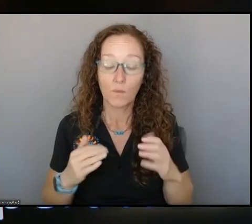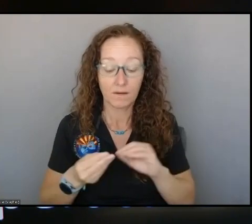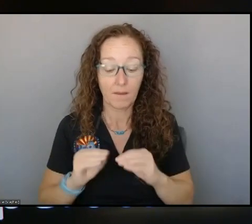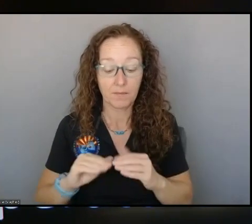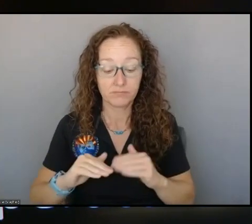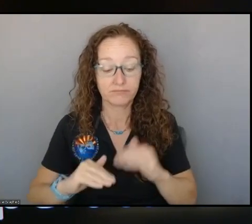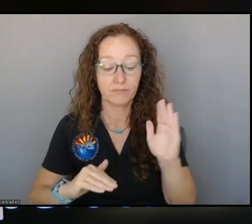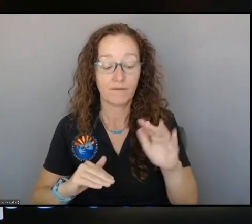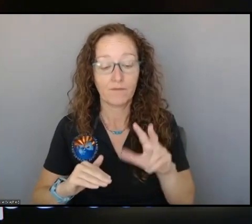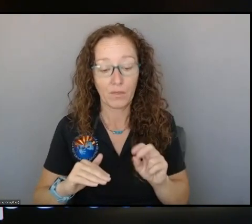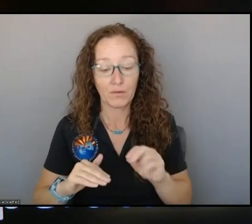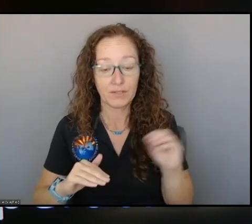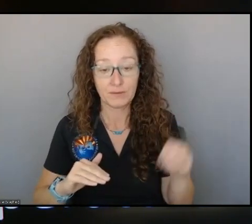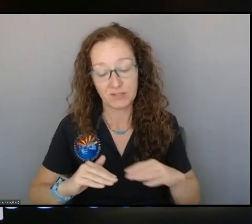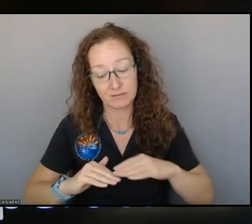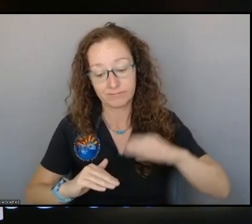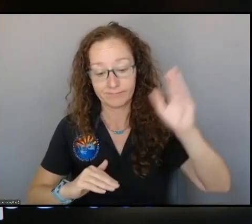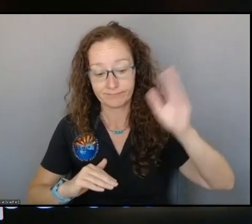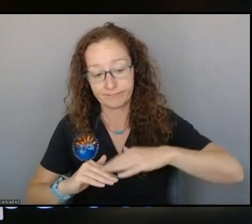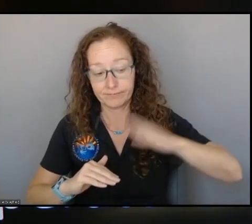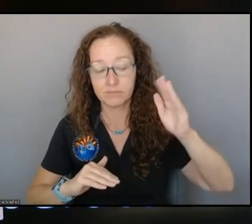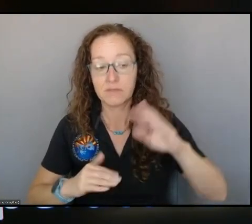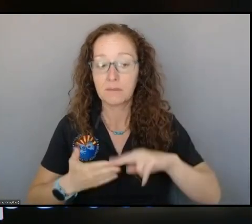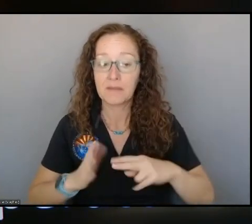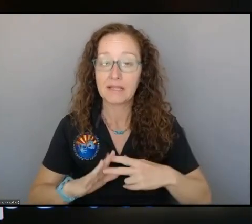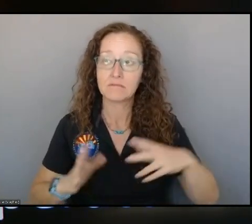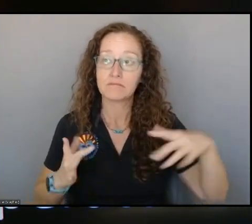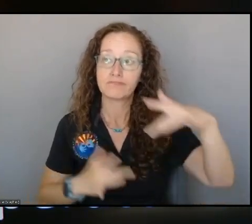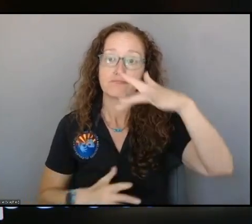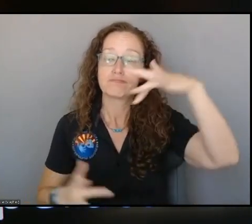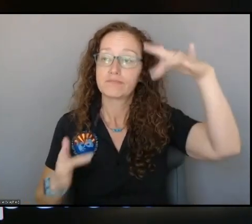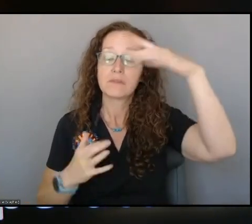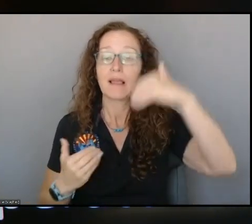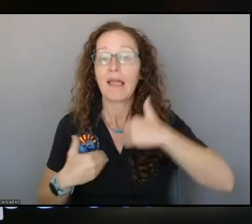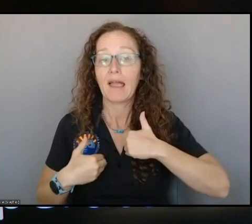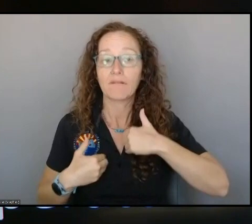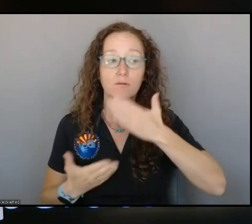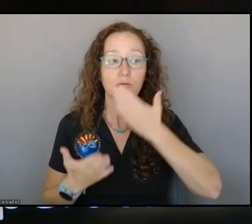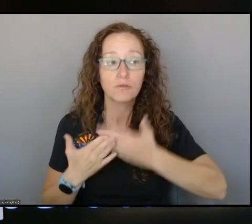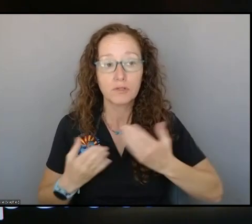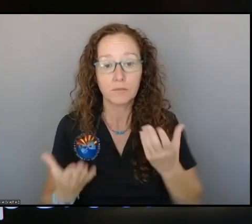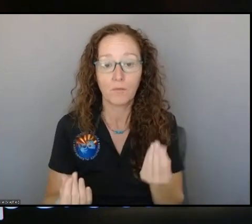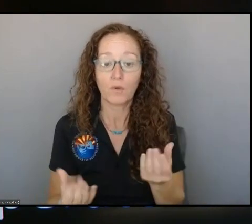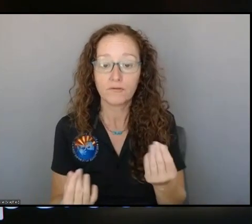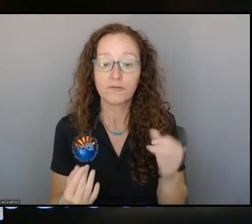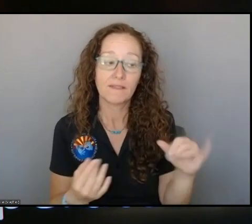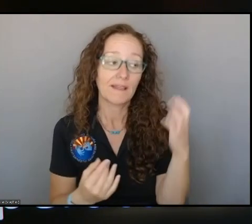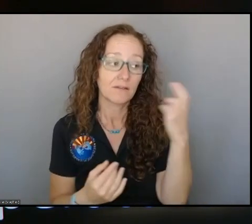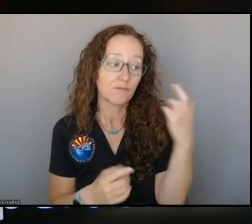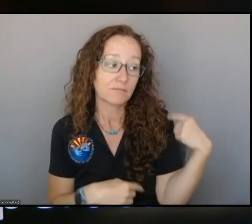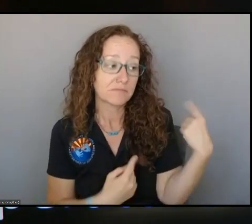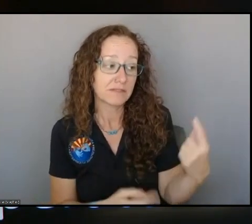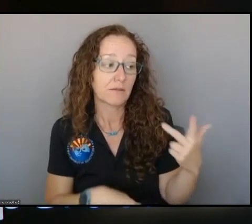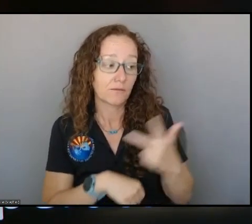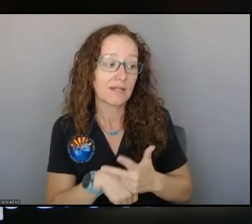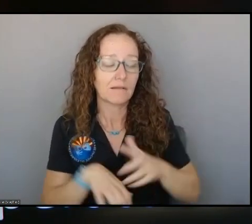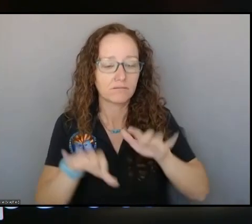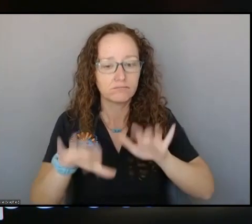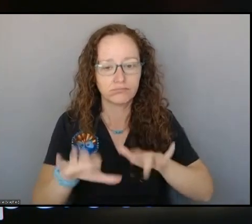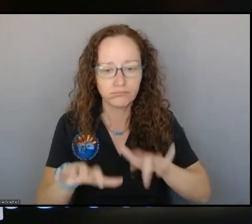amount of moisture in the atmosphere. And that's why we were seeing those showers and thunderstorms in the vicinity of the fire the last three days. Well, here we are today and